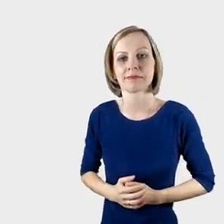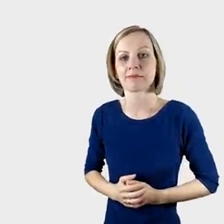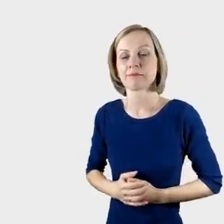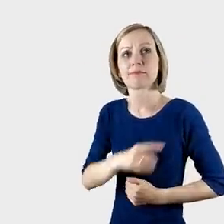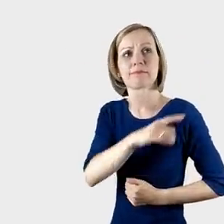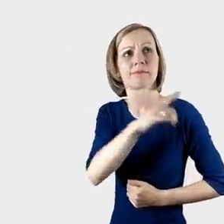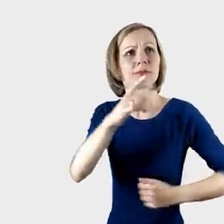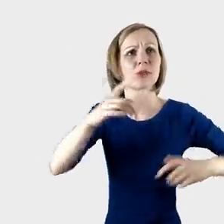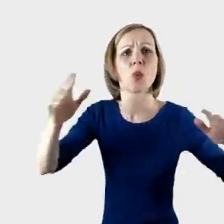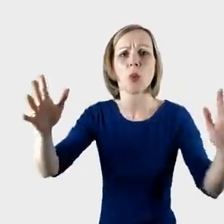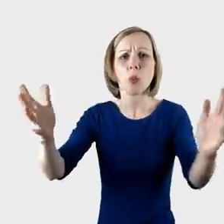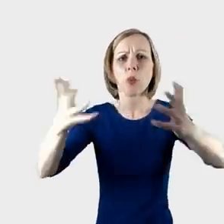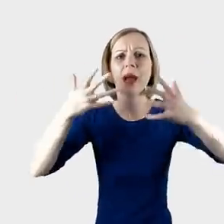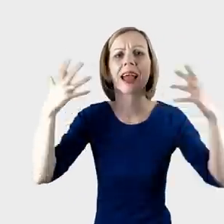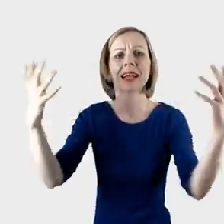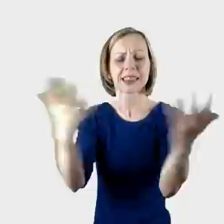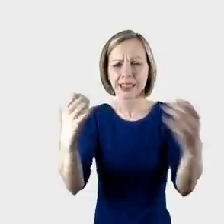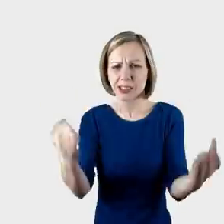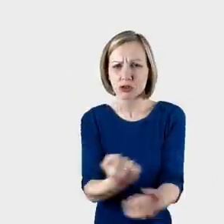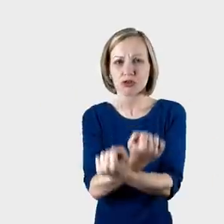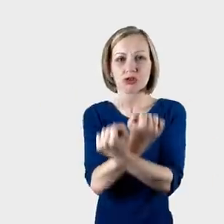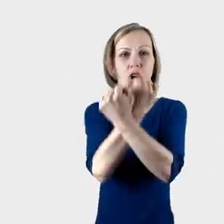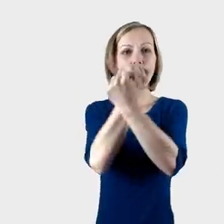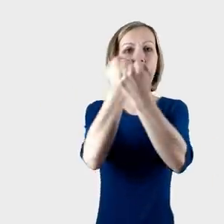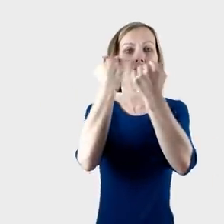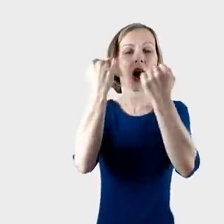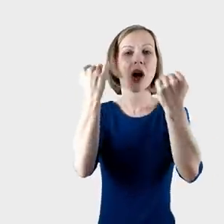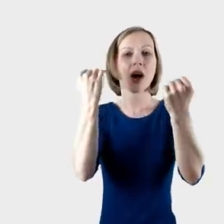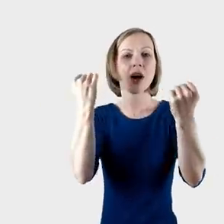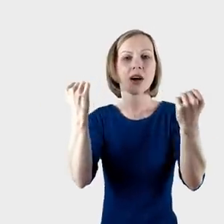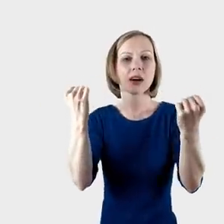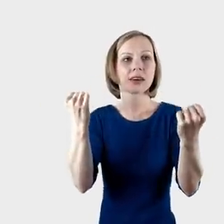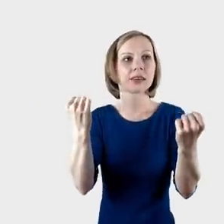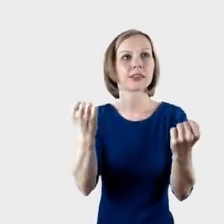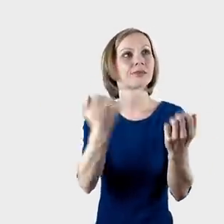Thou rushing wind that art so strong